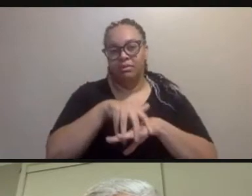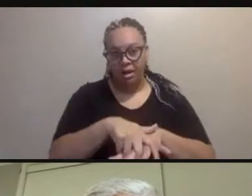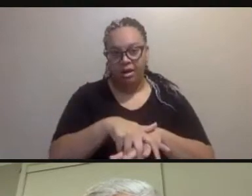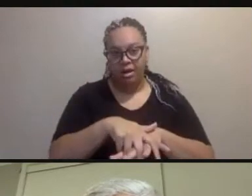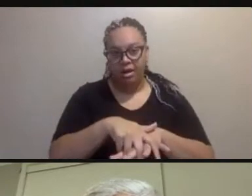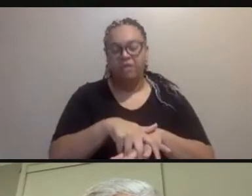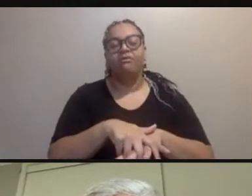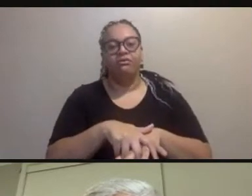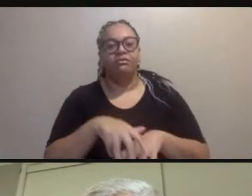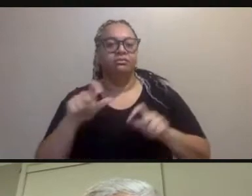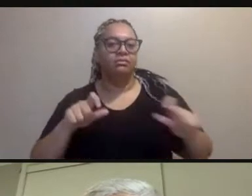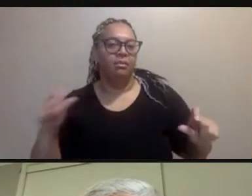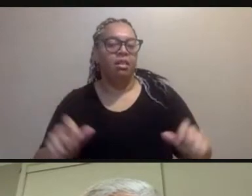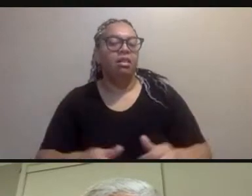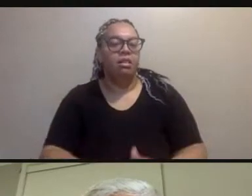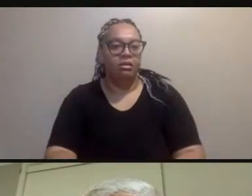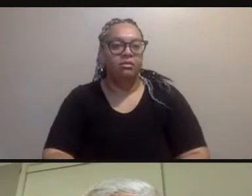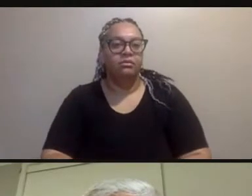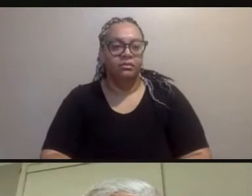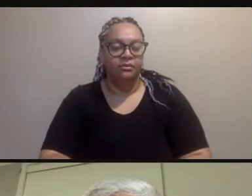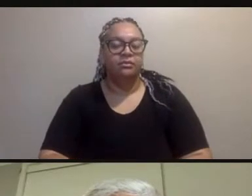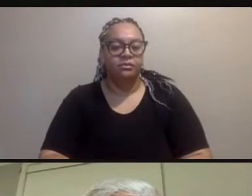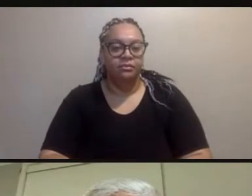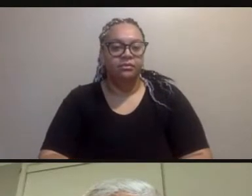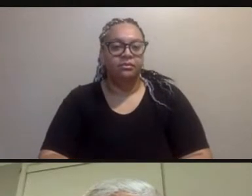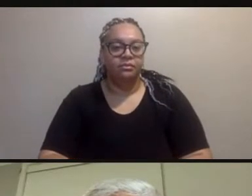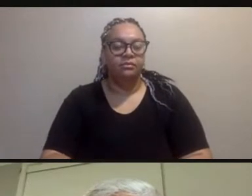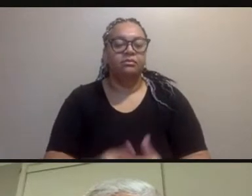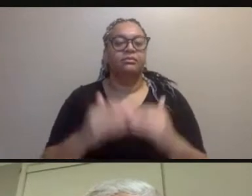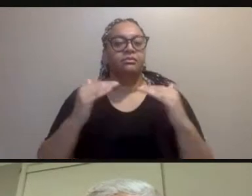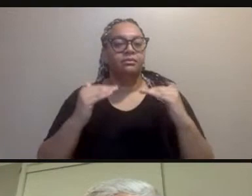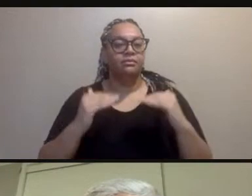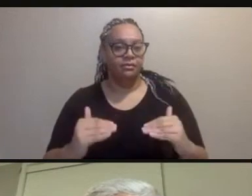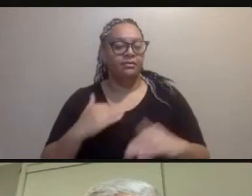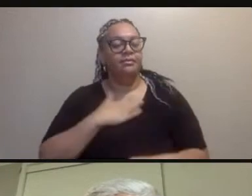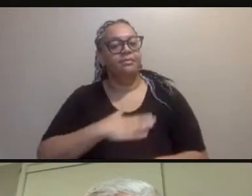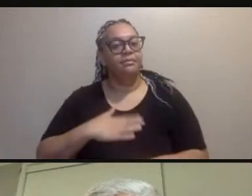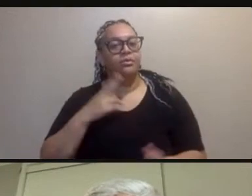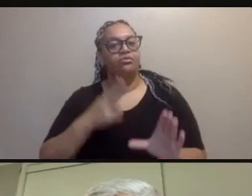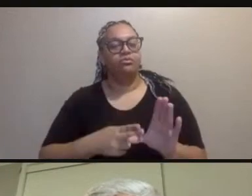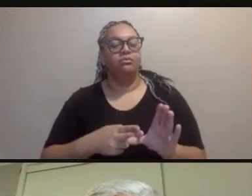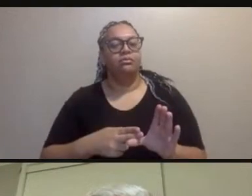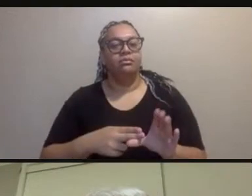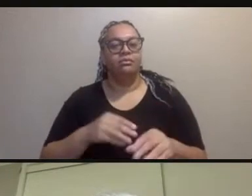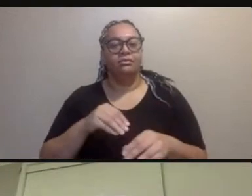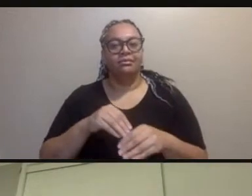GROUNDS AND CELEBRATING